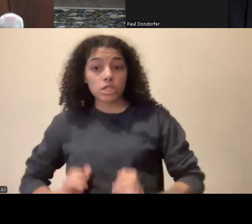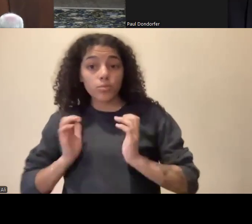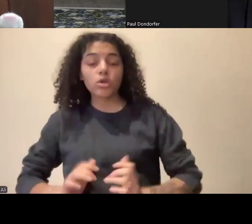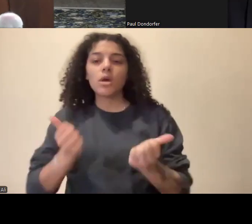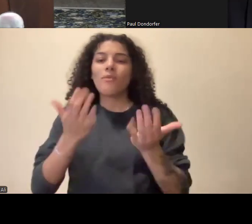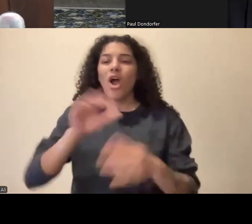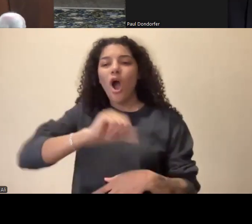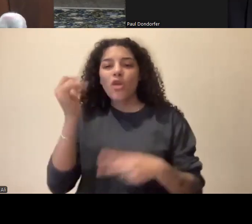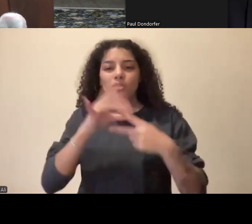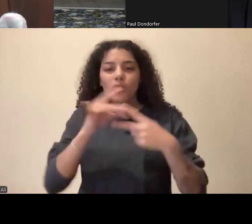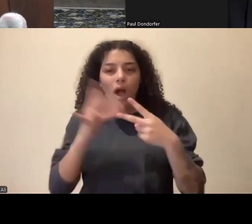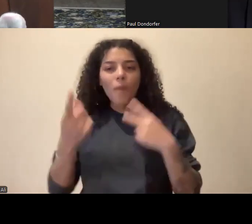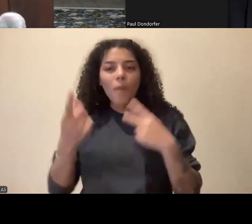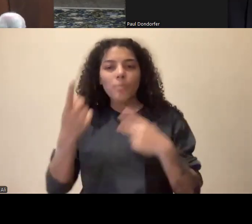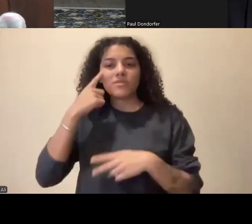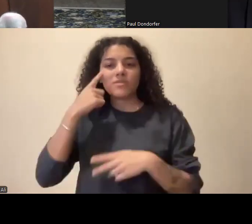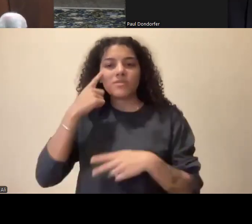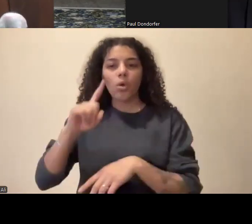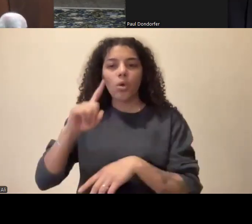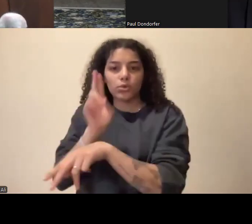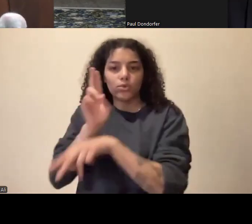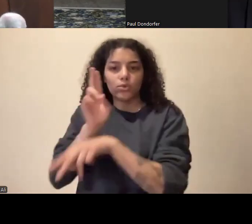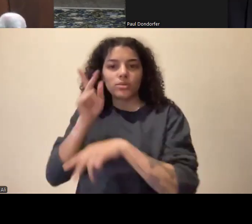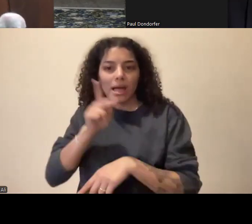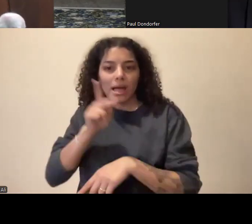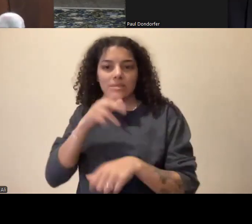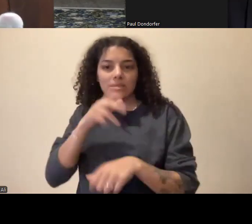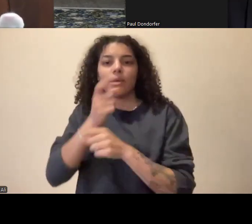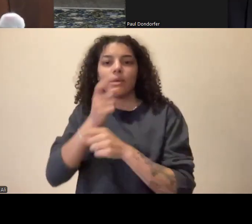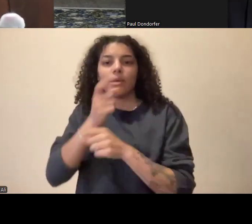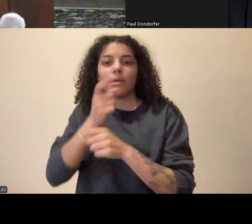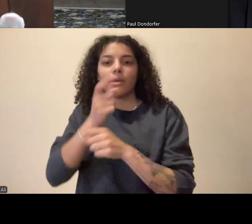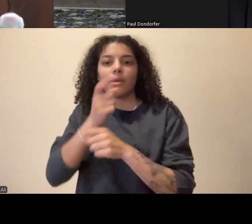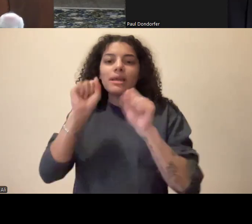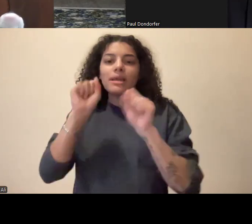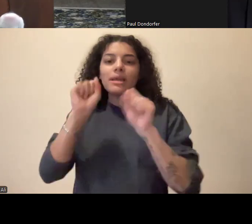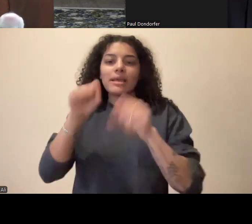plastics ensuring a cleaner and greener future for generations to come And whereas the leadership